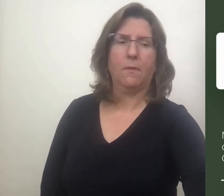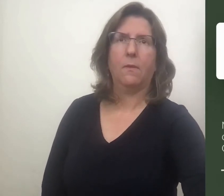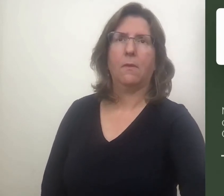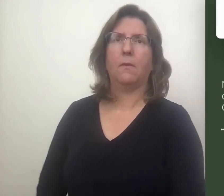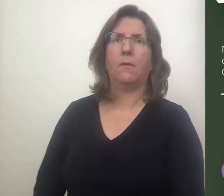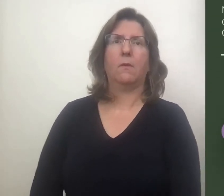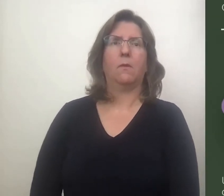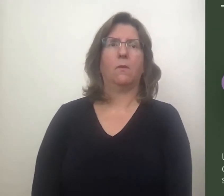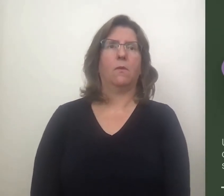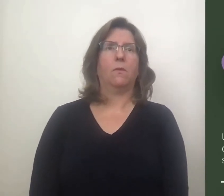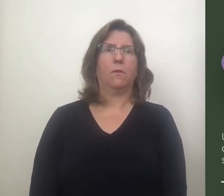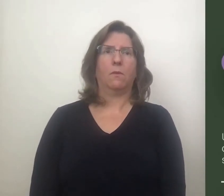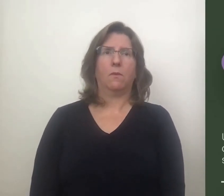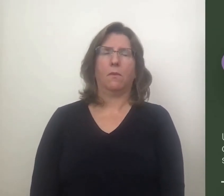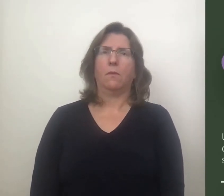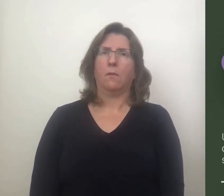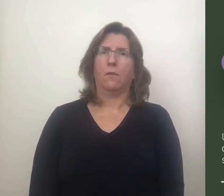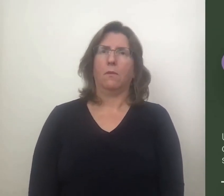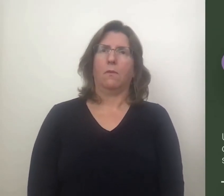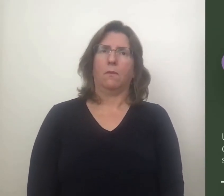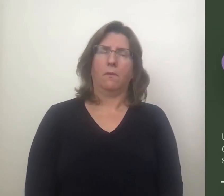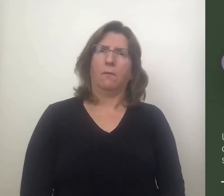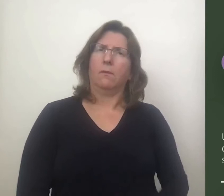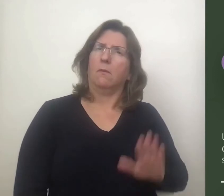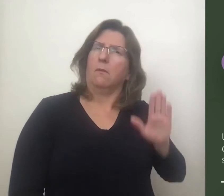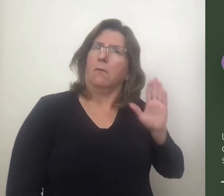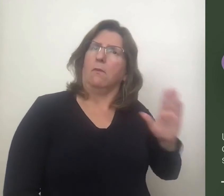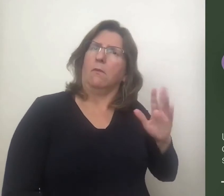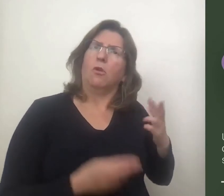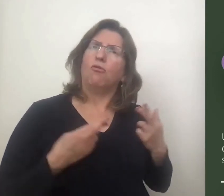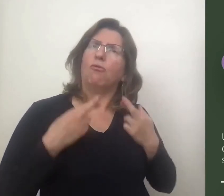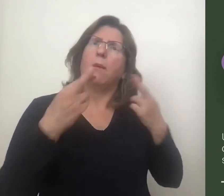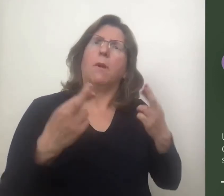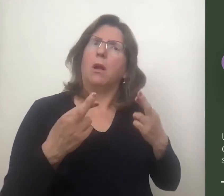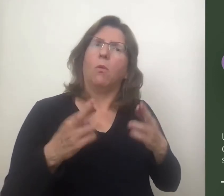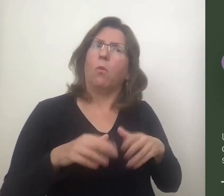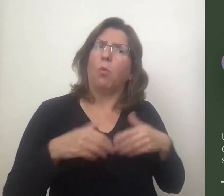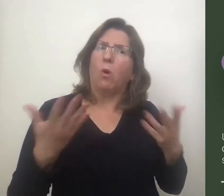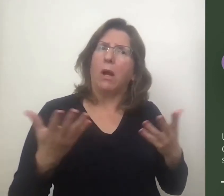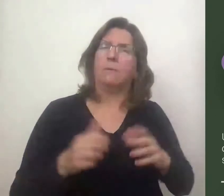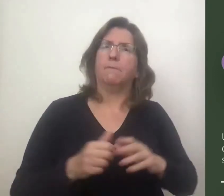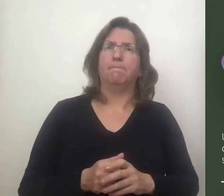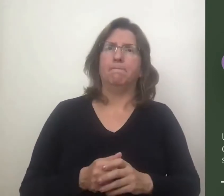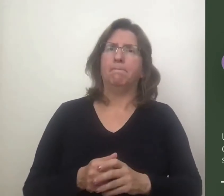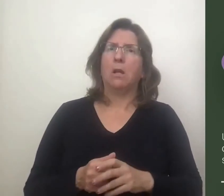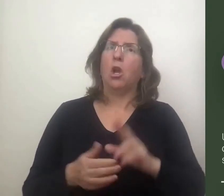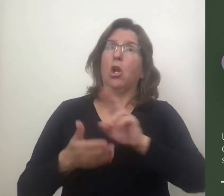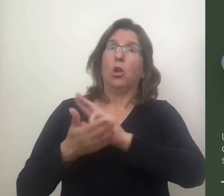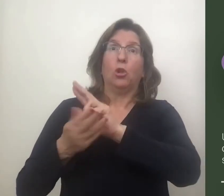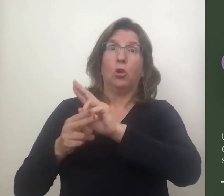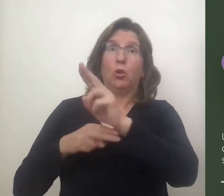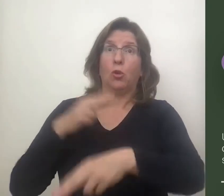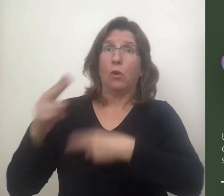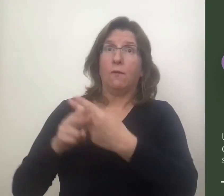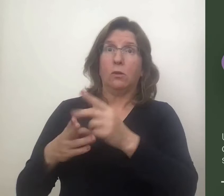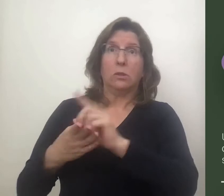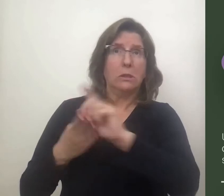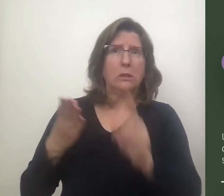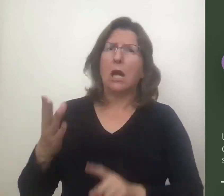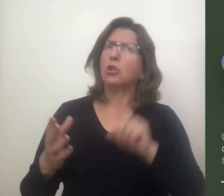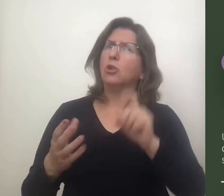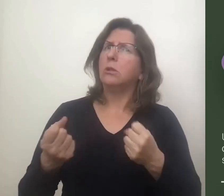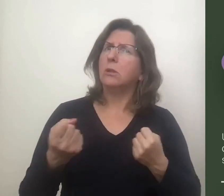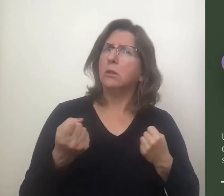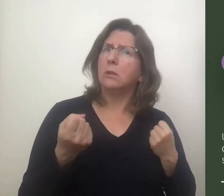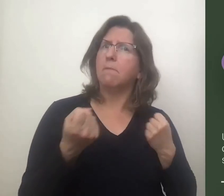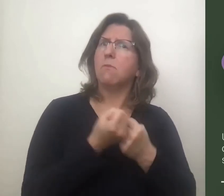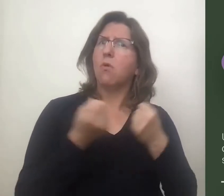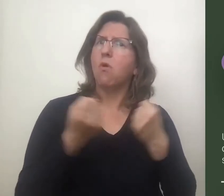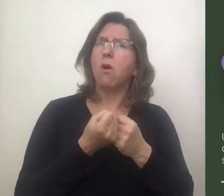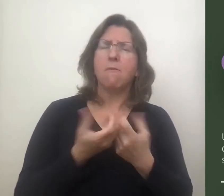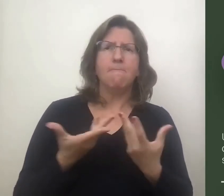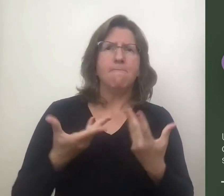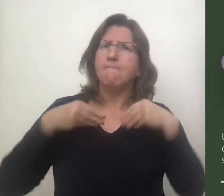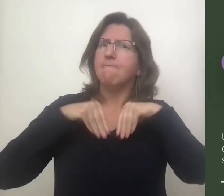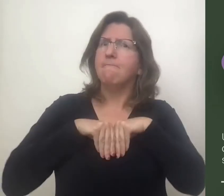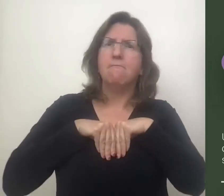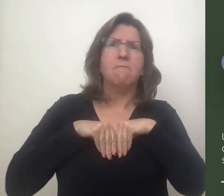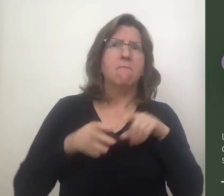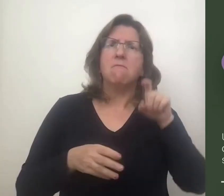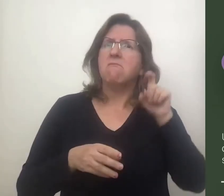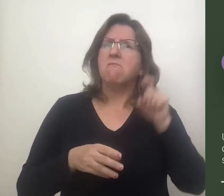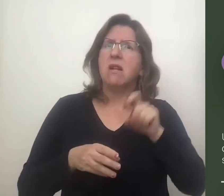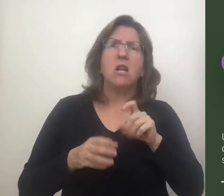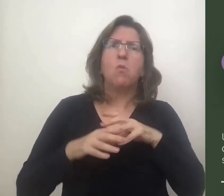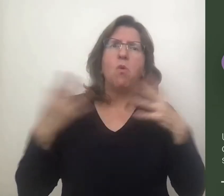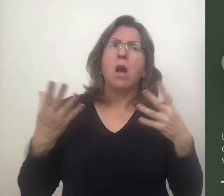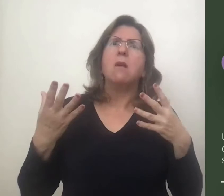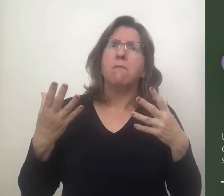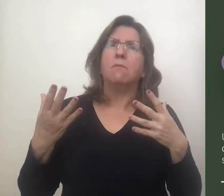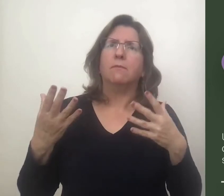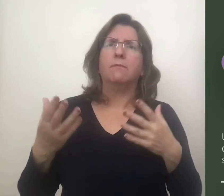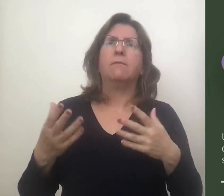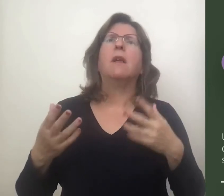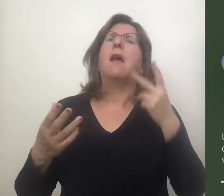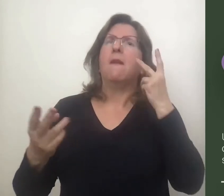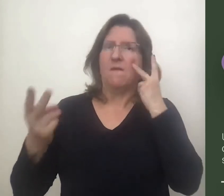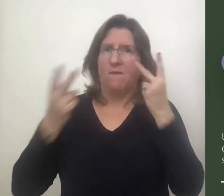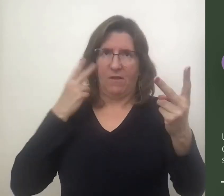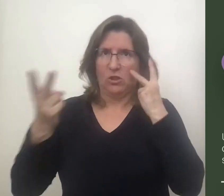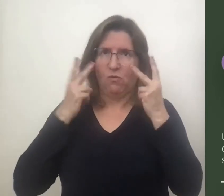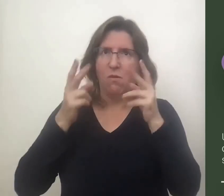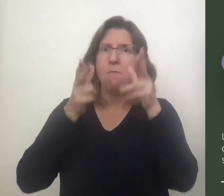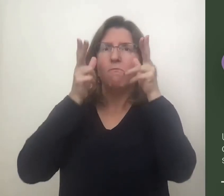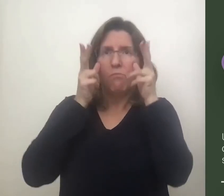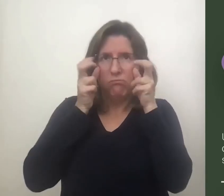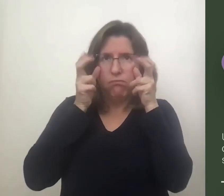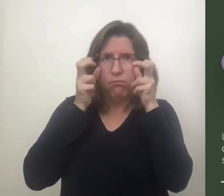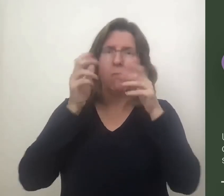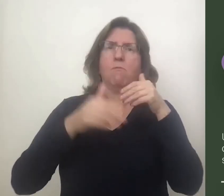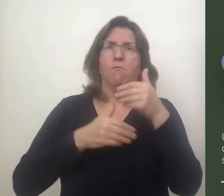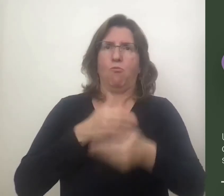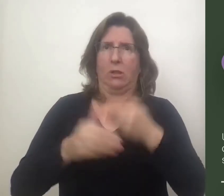They recommend that UDL support deaf learners’ innate strengths, capitalizing on vision